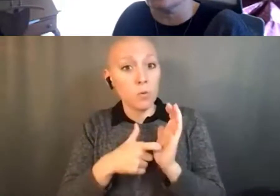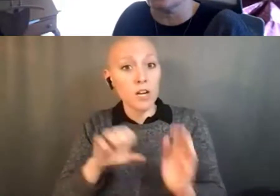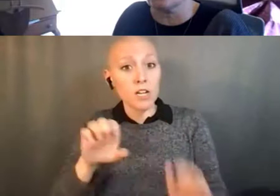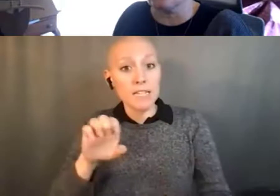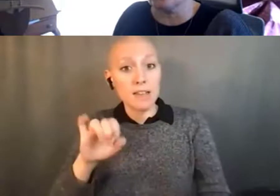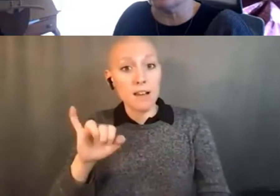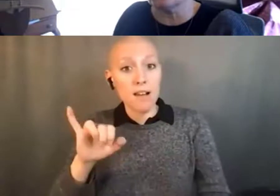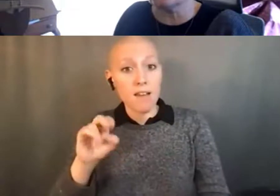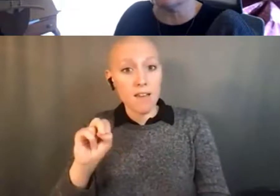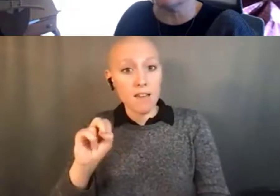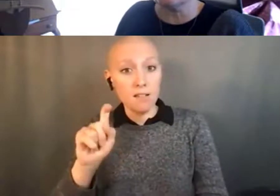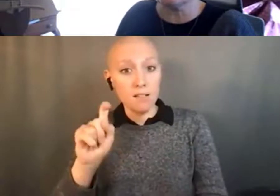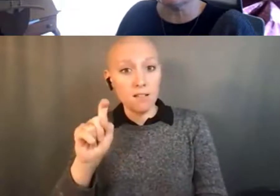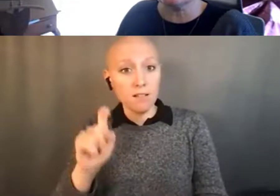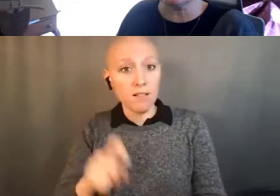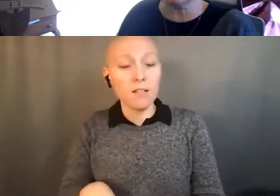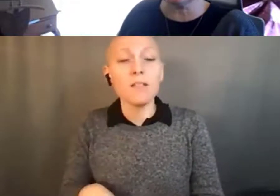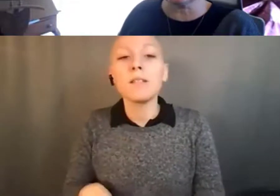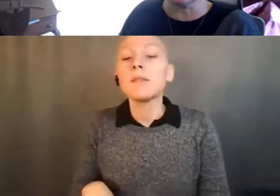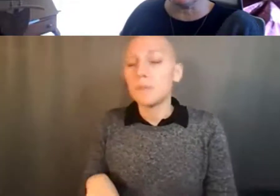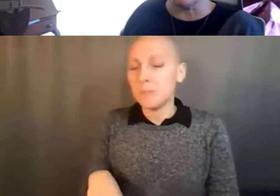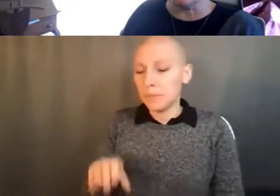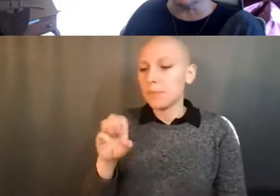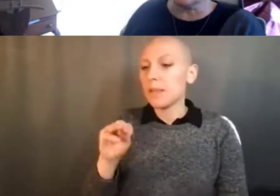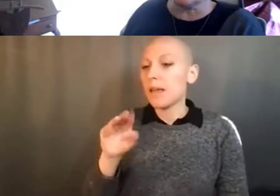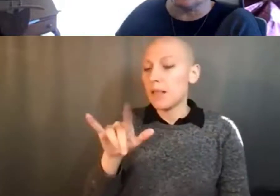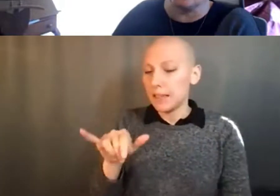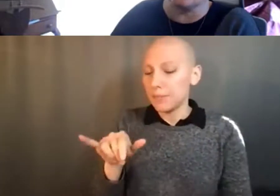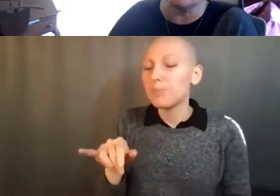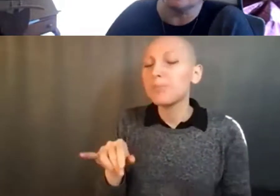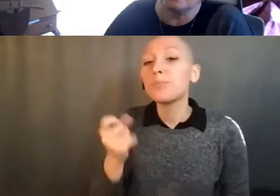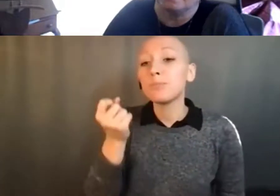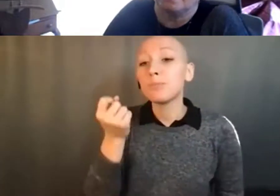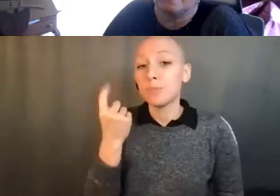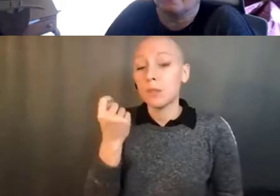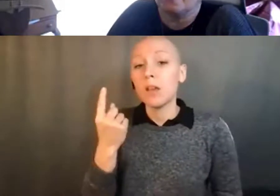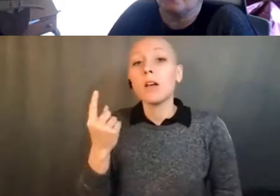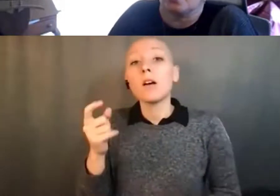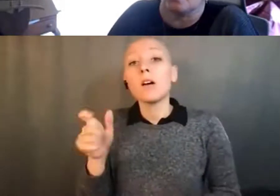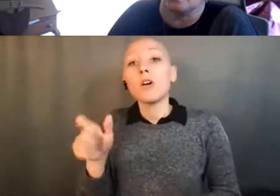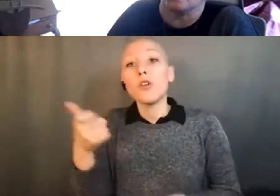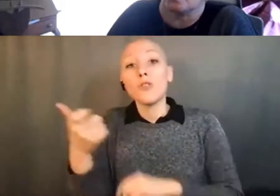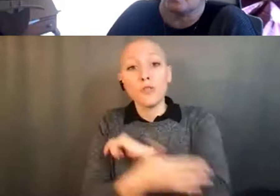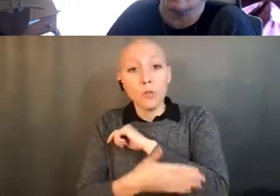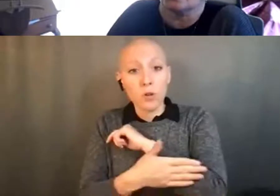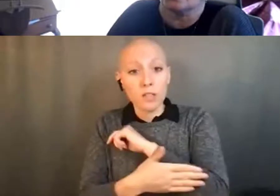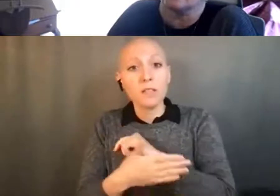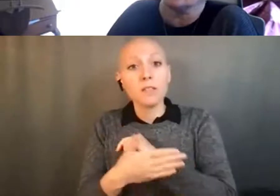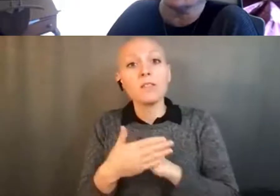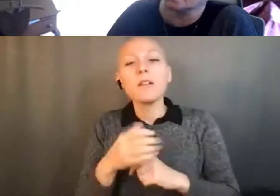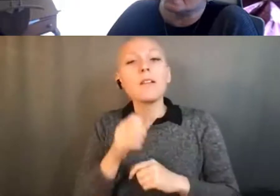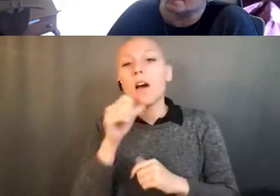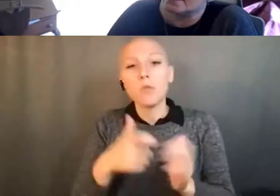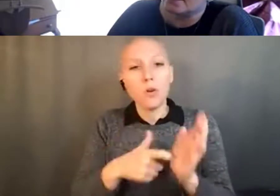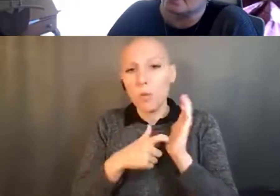Emily Linde: So the foreign institution isn't required to have a EIN, they were always required to have a DUNS number,